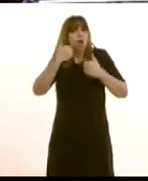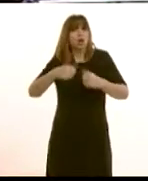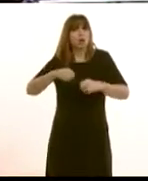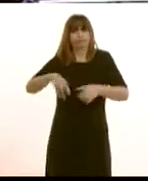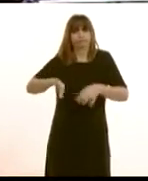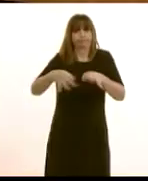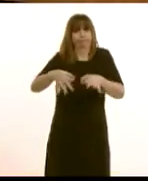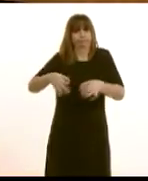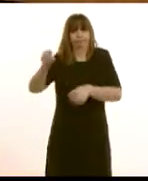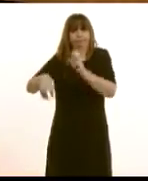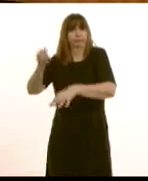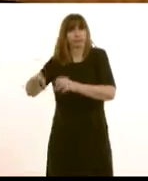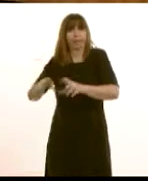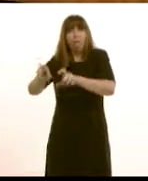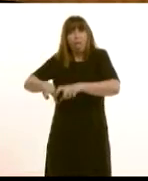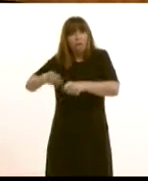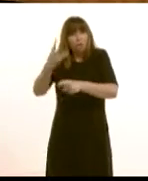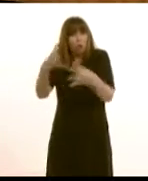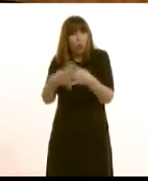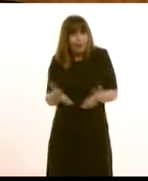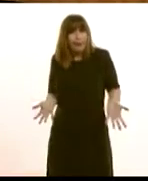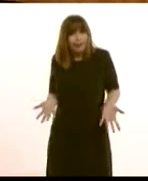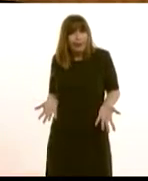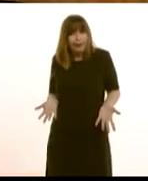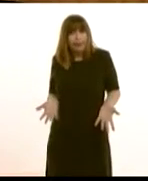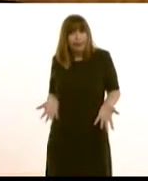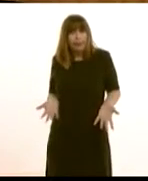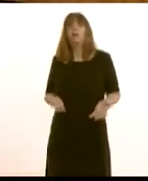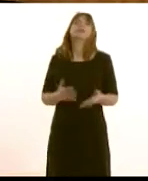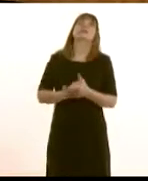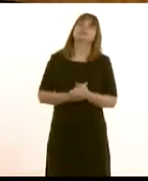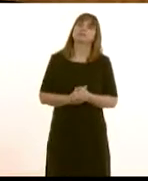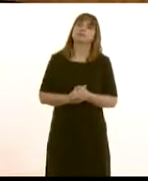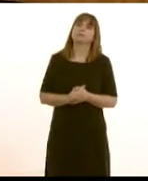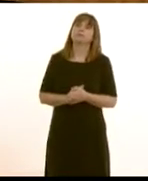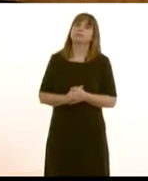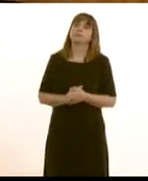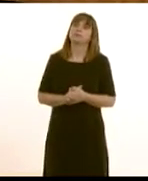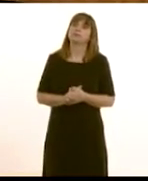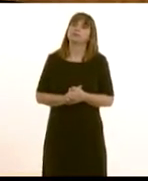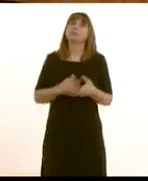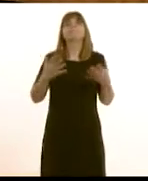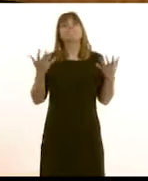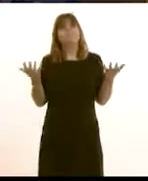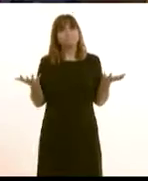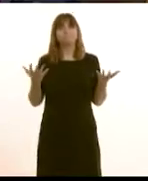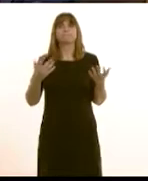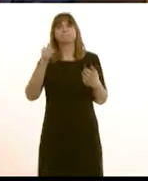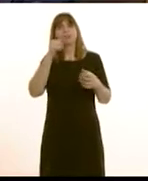regarding these matters? Carwyn Jones: Local authorities must make the decision based on the recycling targets that theyíre asked to meet and also, of course,